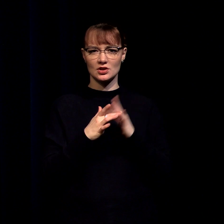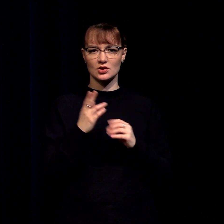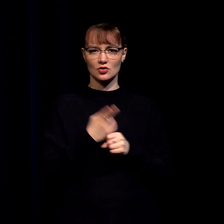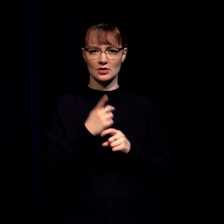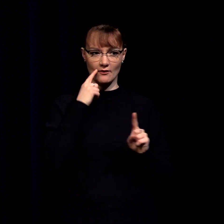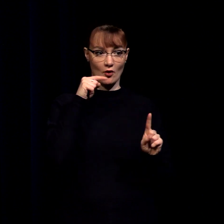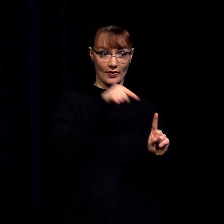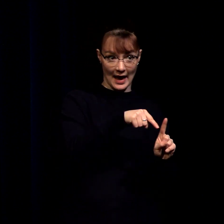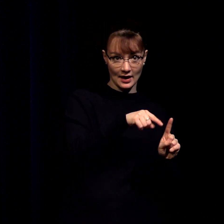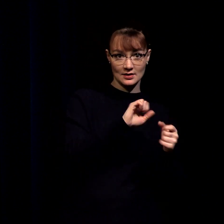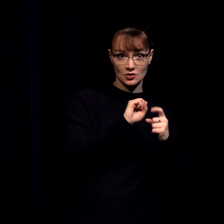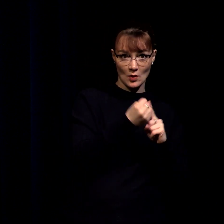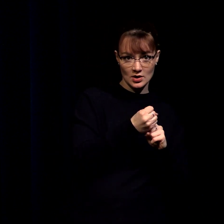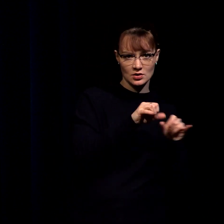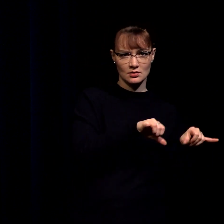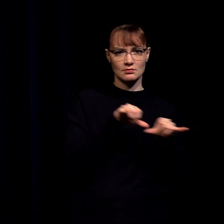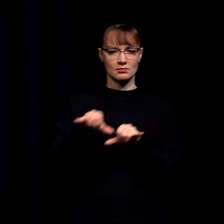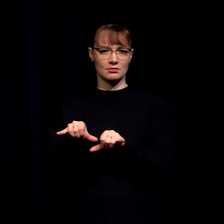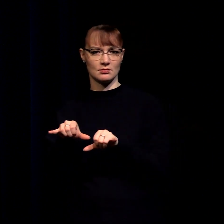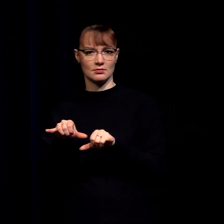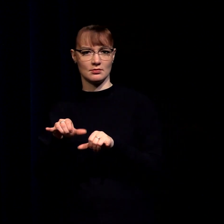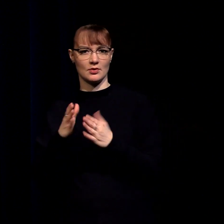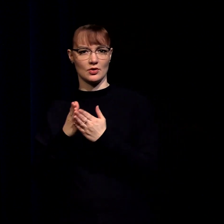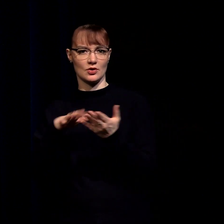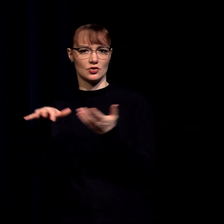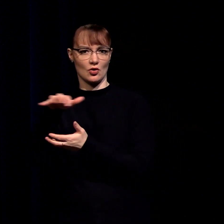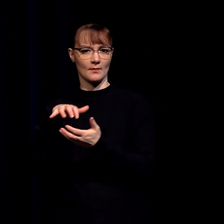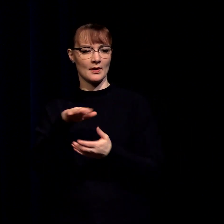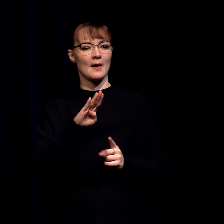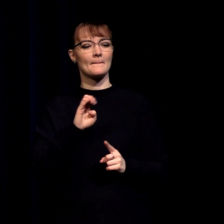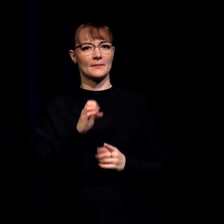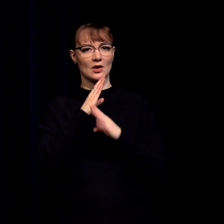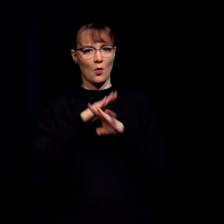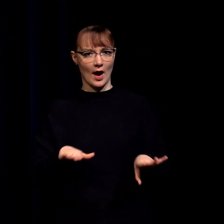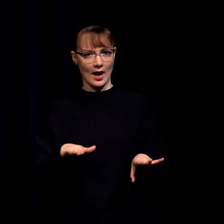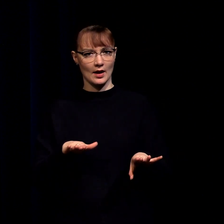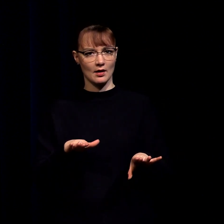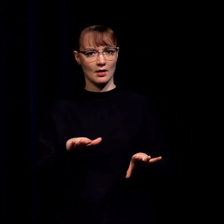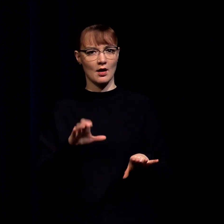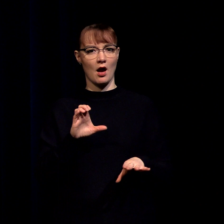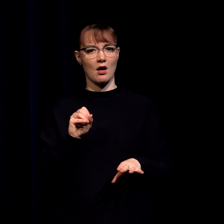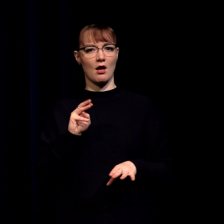to deal with the storm. He says Be quiet Come out of him. And